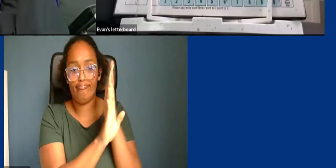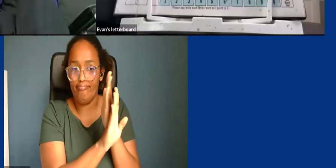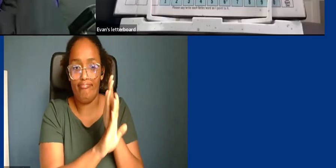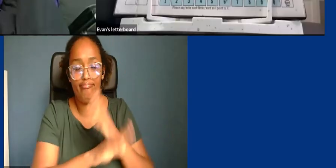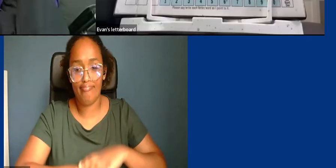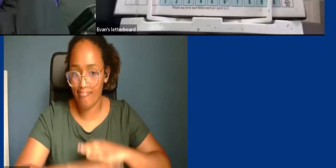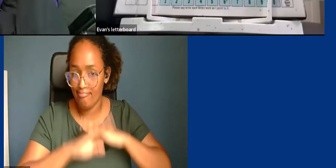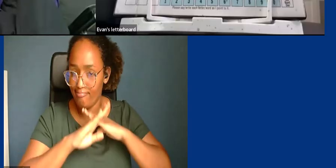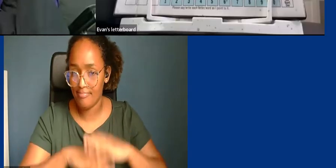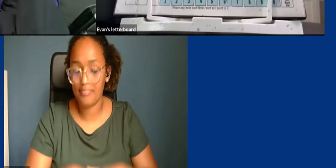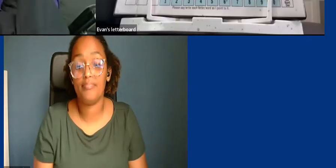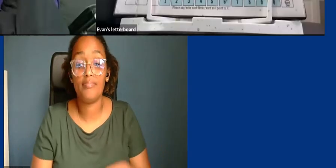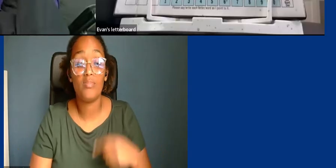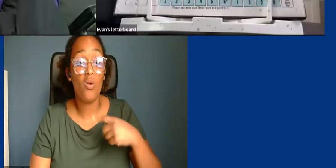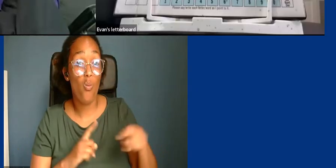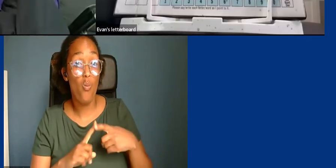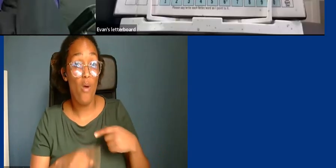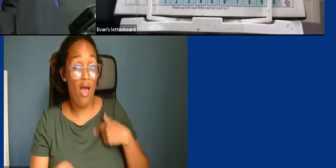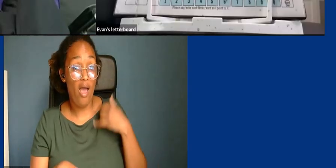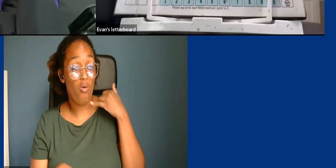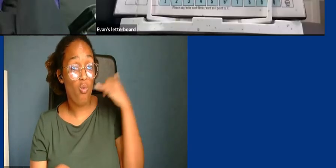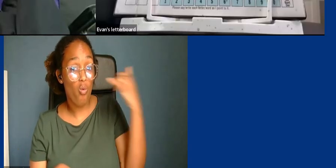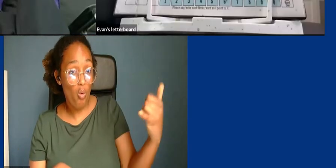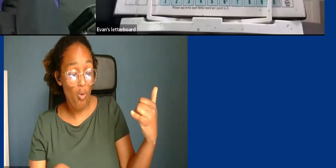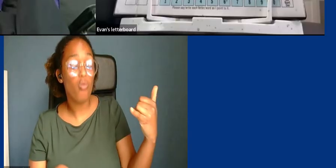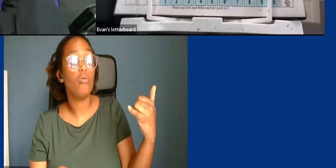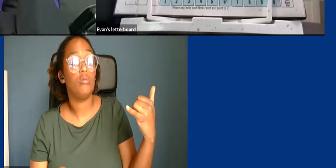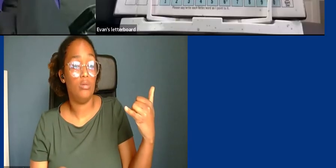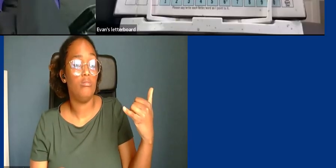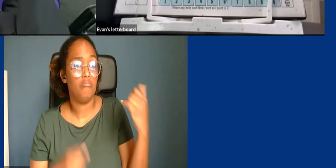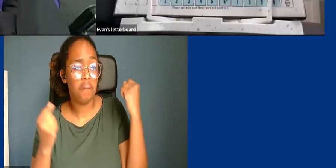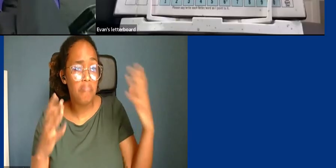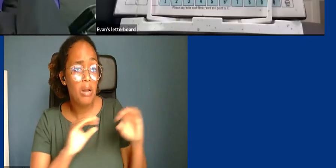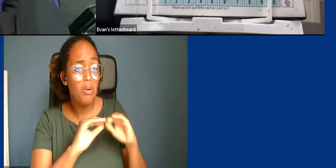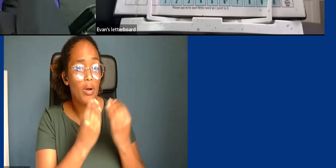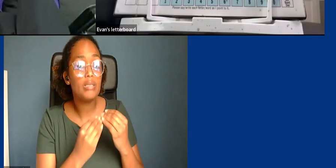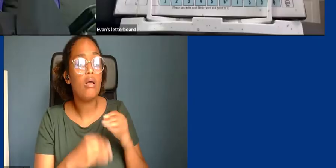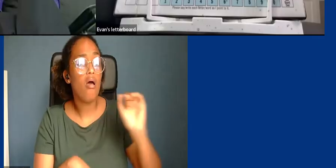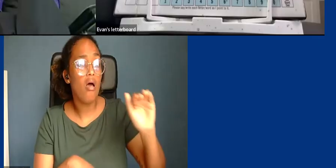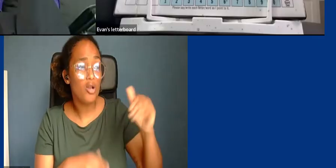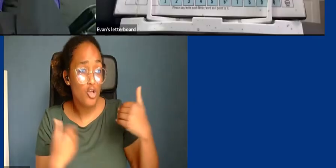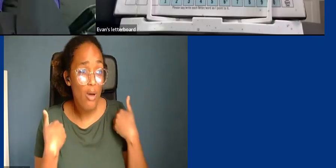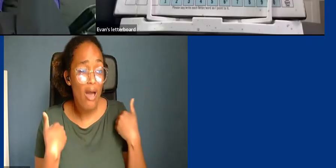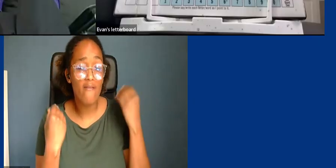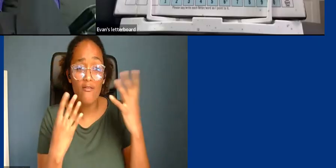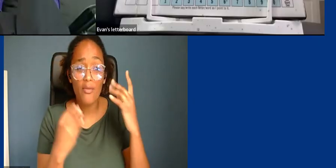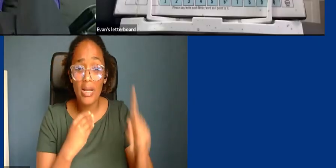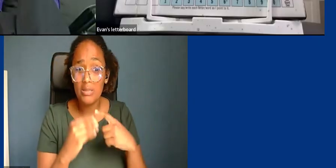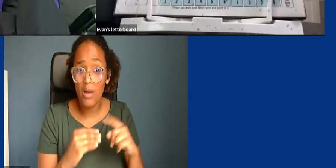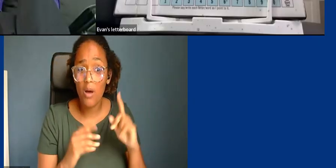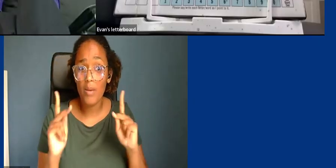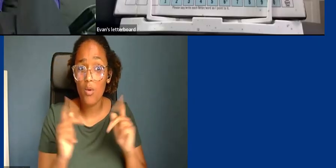they had information about disability and sexuality. The responses I received ranged from